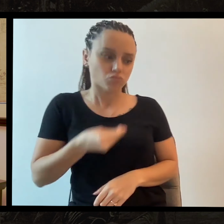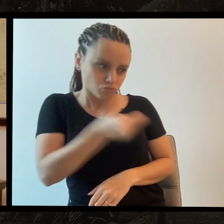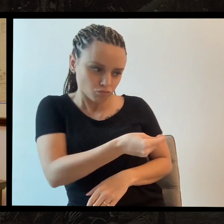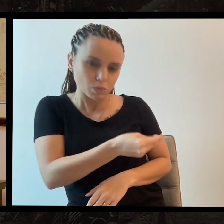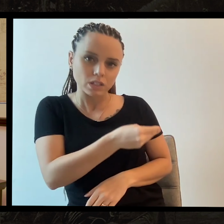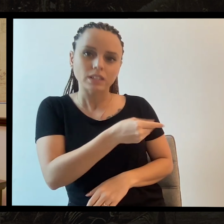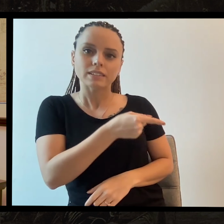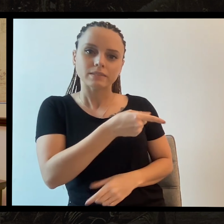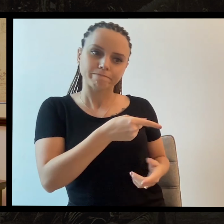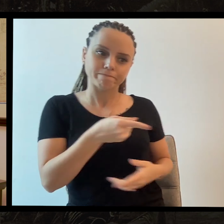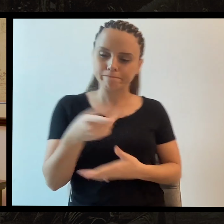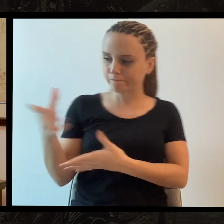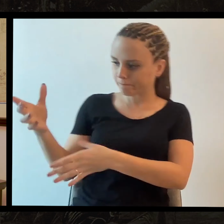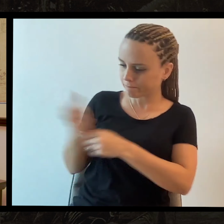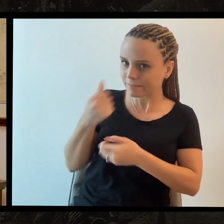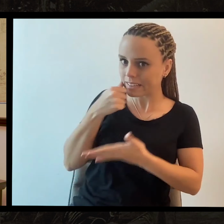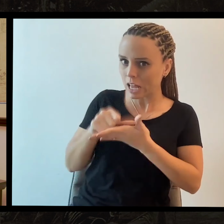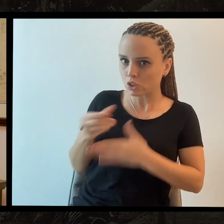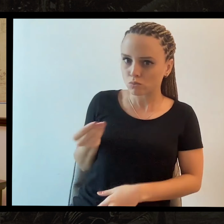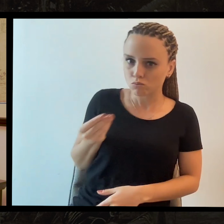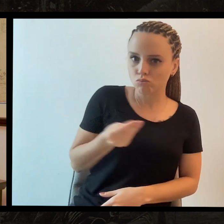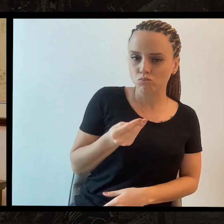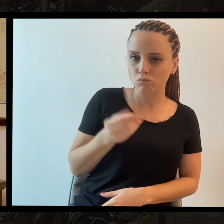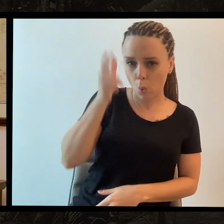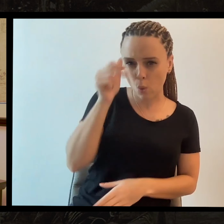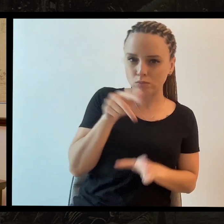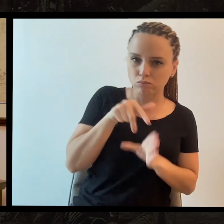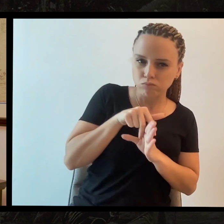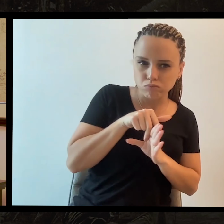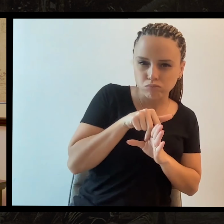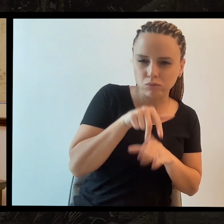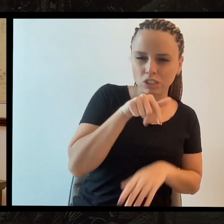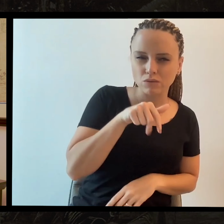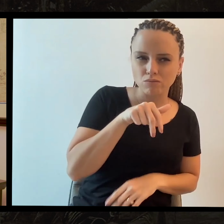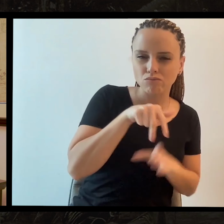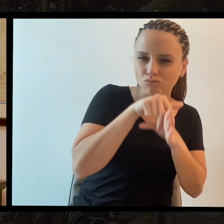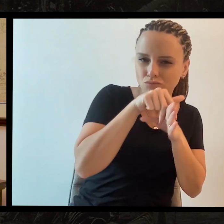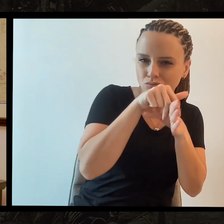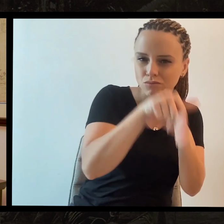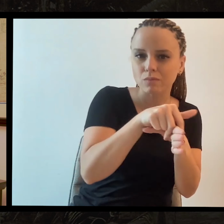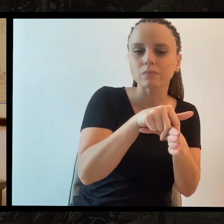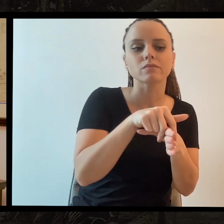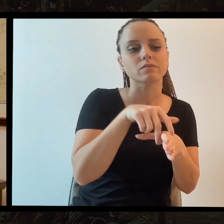the cover of darkness, takes that letter, takes his horse, goes out through the Alamo entrance, gets on his horse